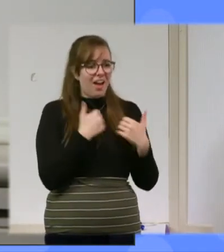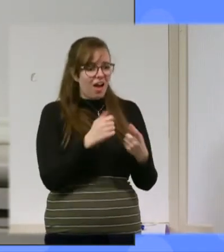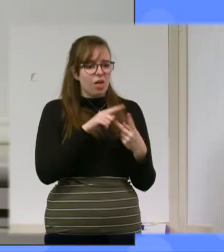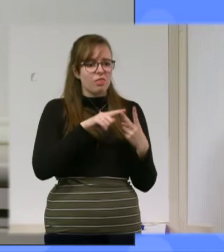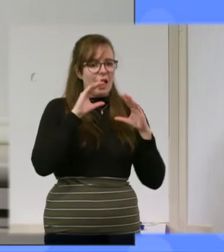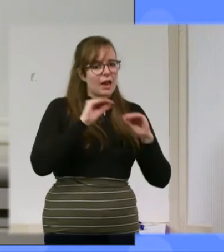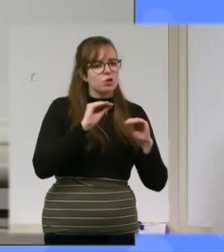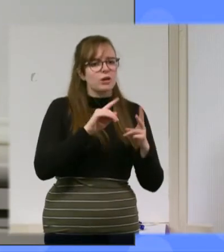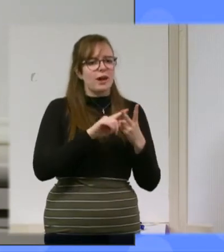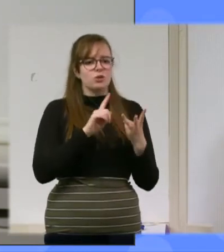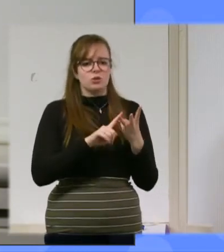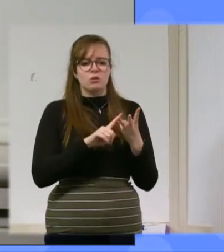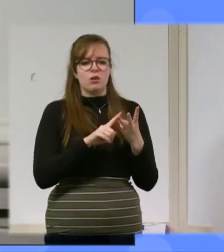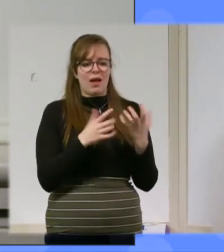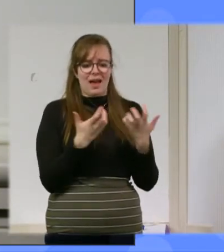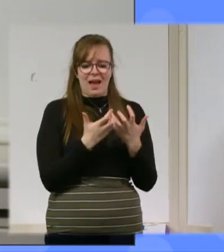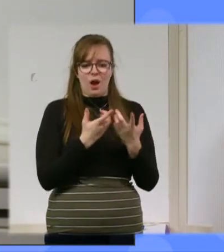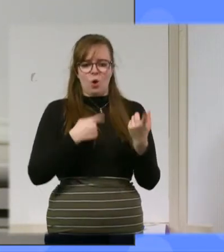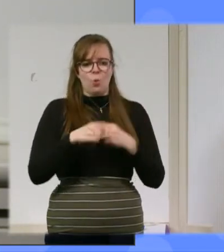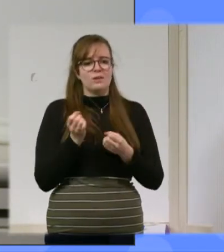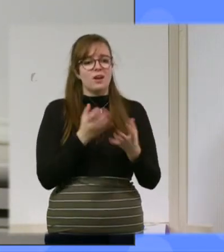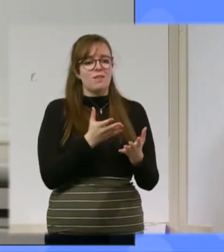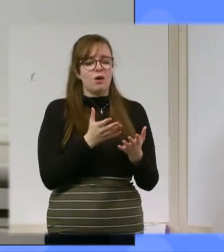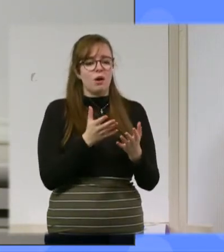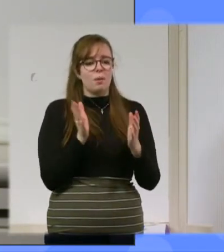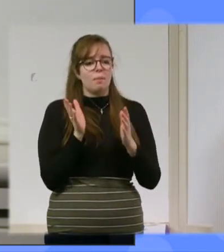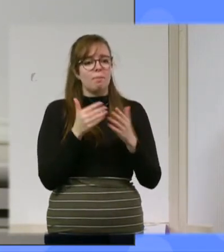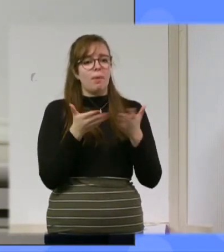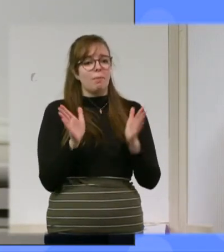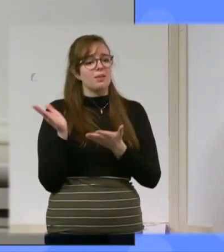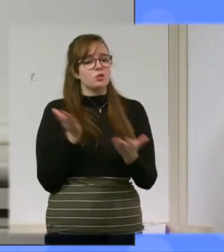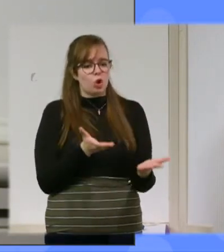law and law and order how we deliver public services across the country and I